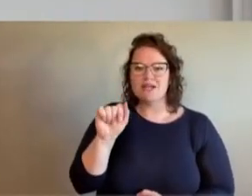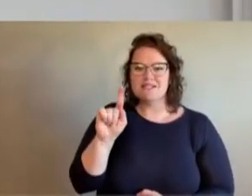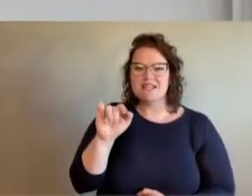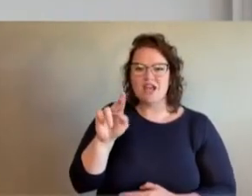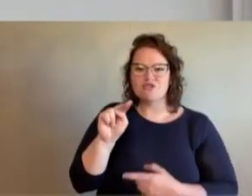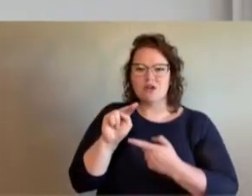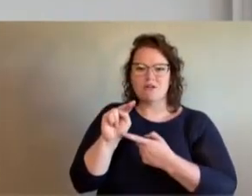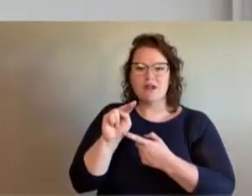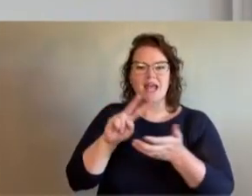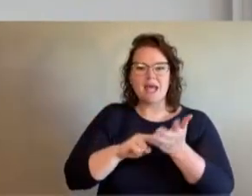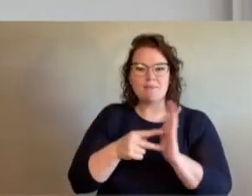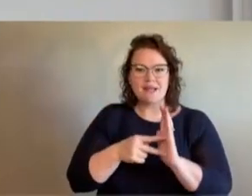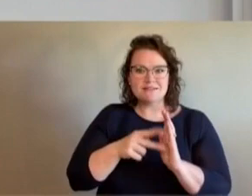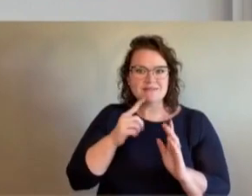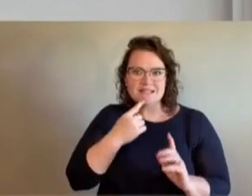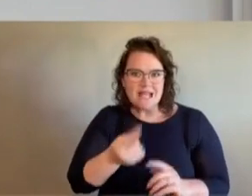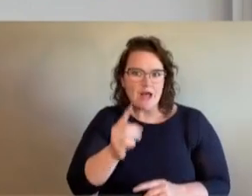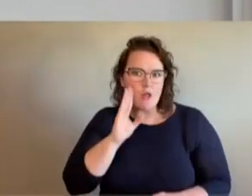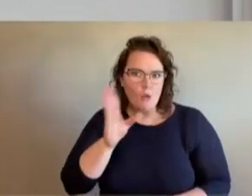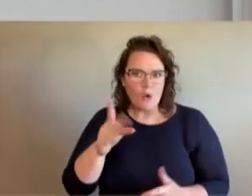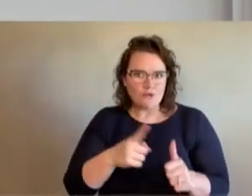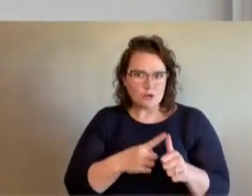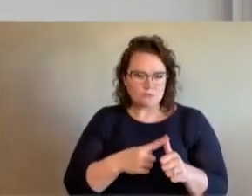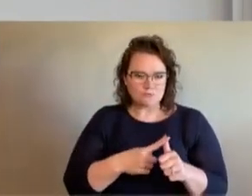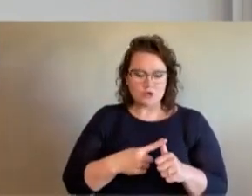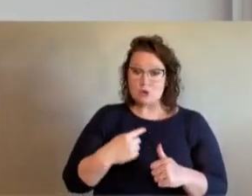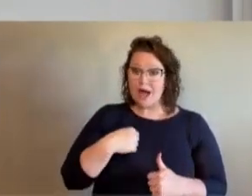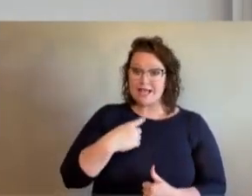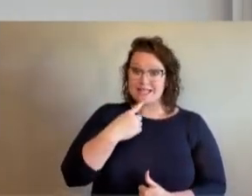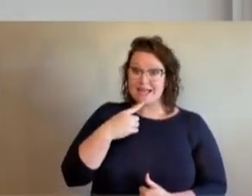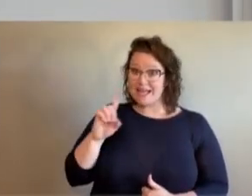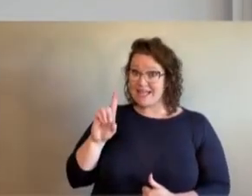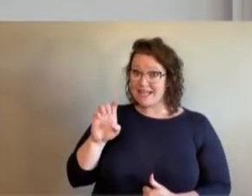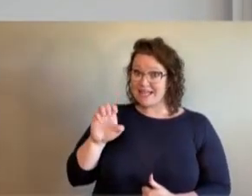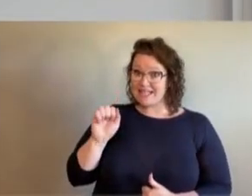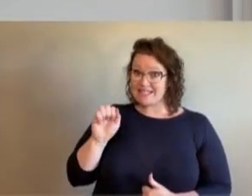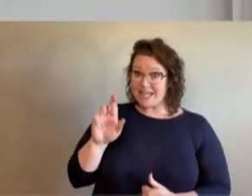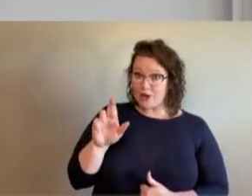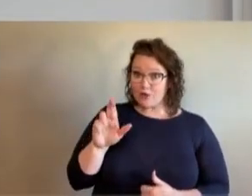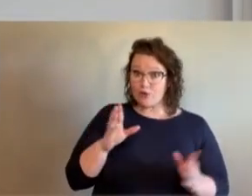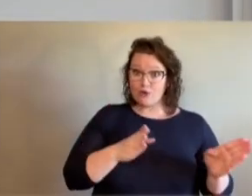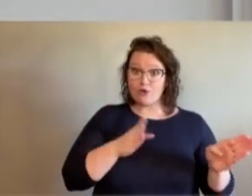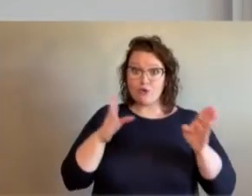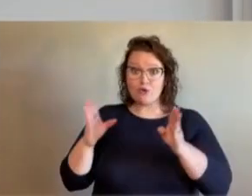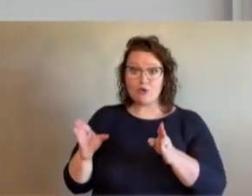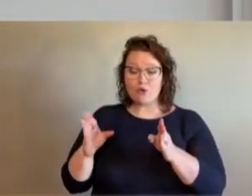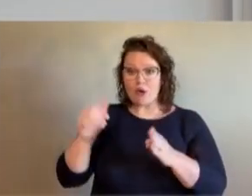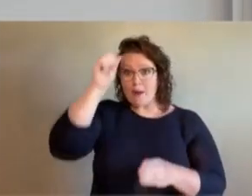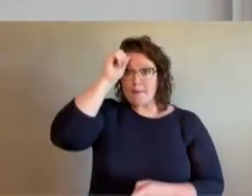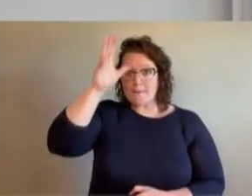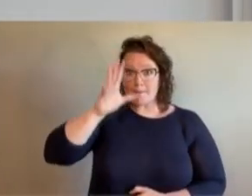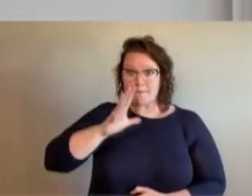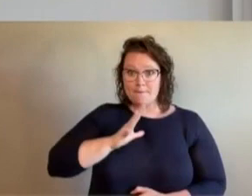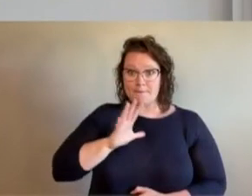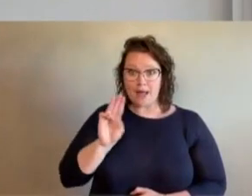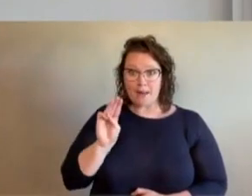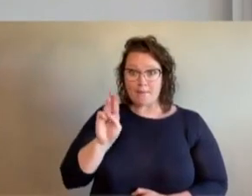is? Ms. Moore is thinking aloud. out loud.